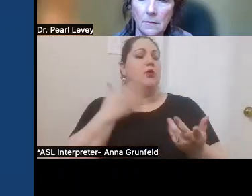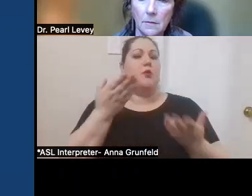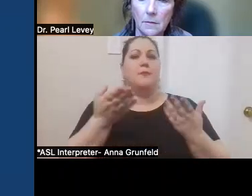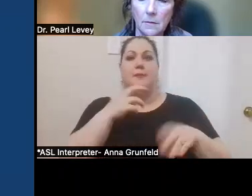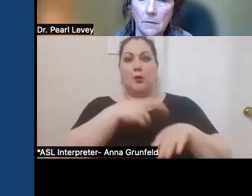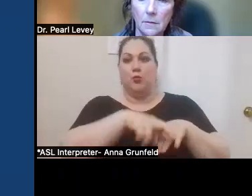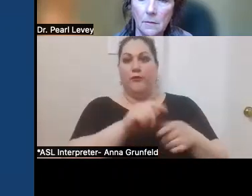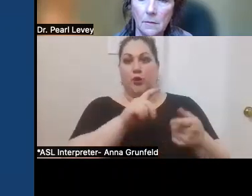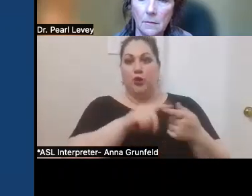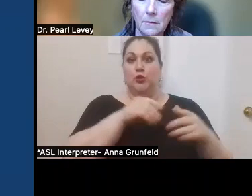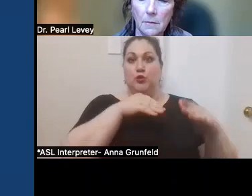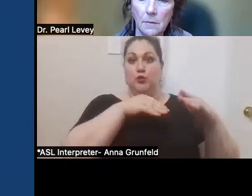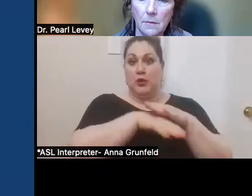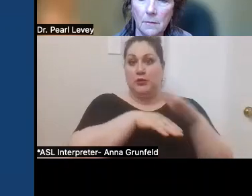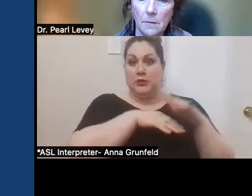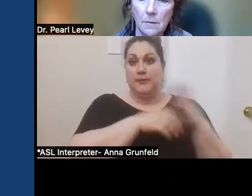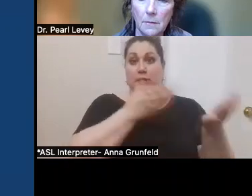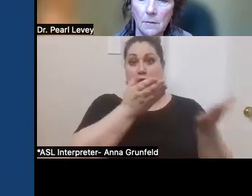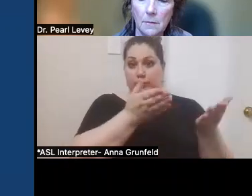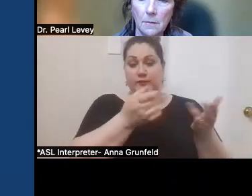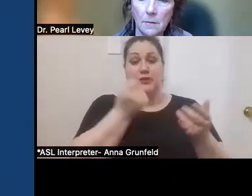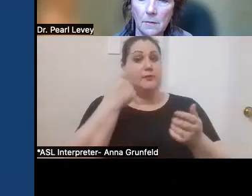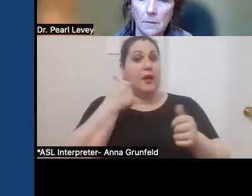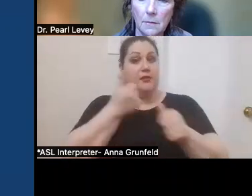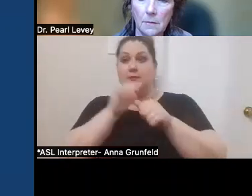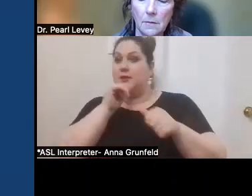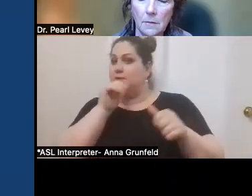We convince them to get accommodation recognition